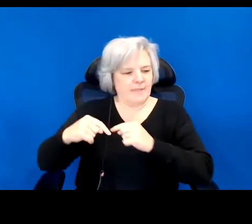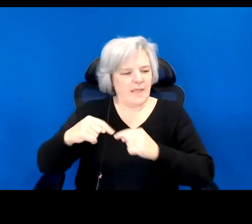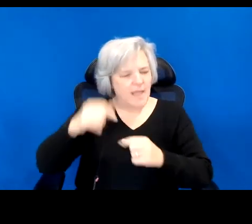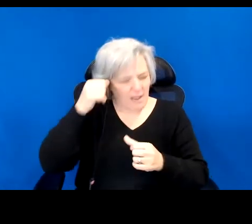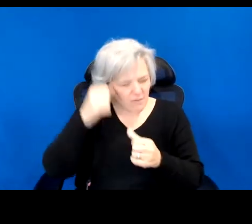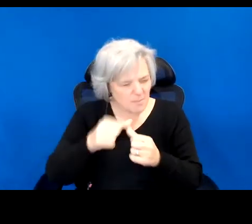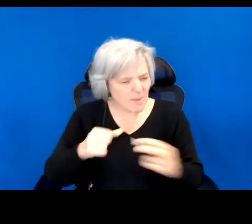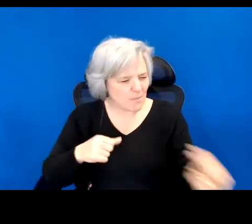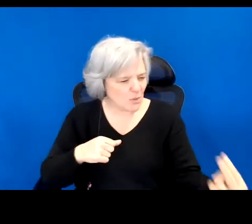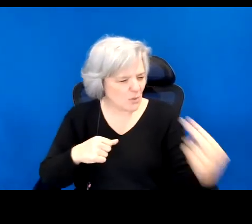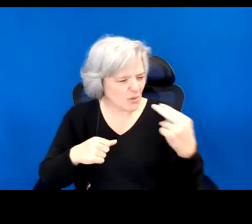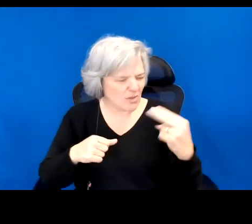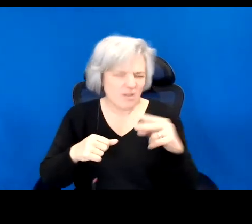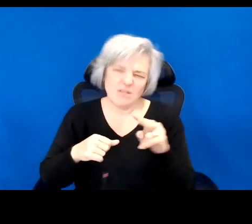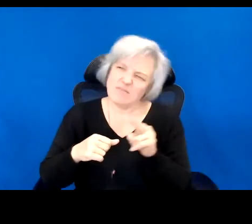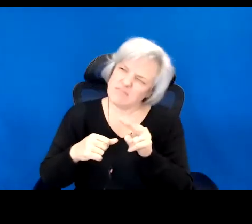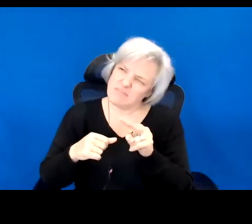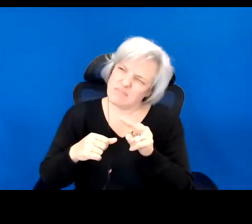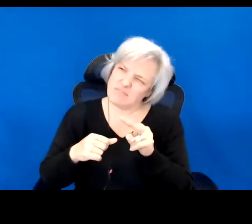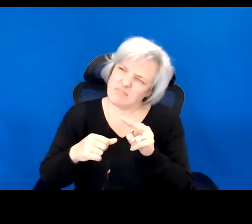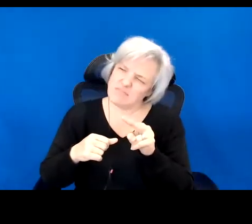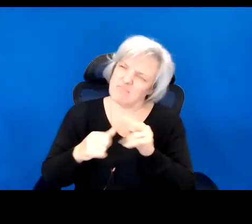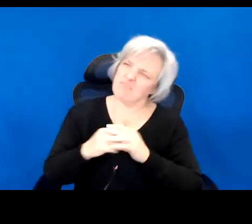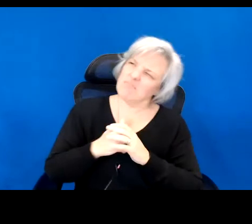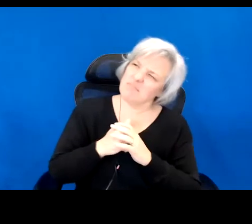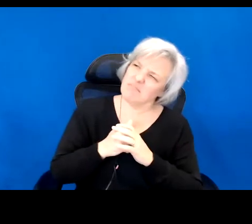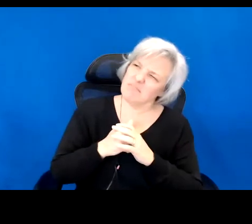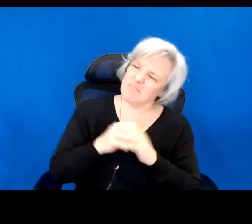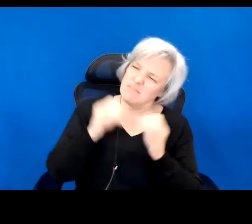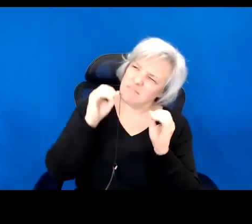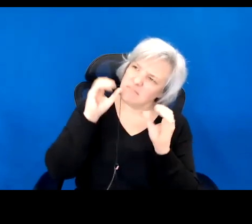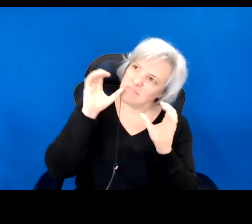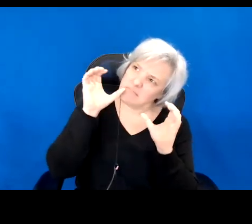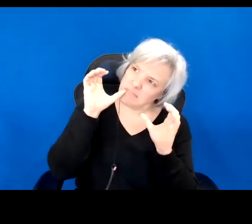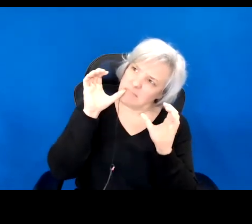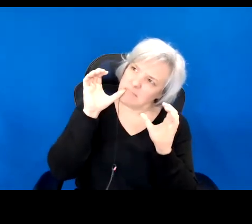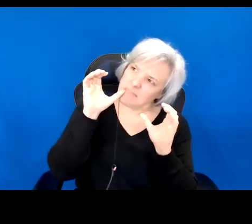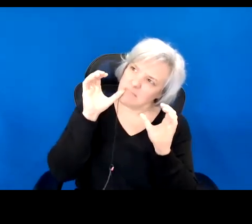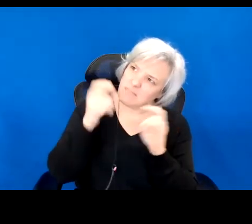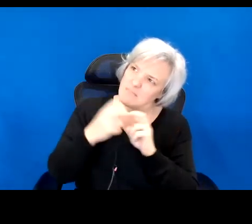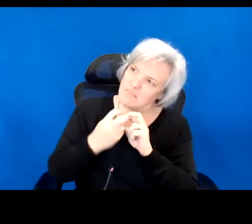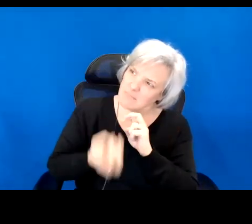Your head slightly tilted to one side, your eyes wide in bewilderment.